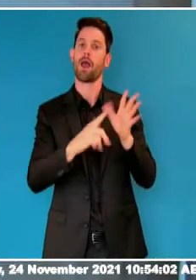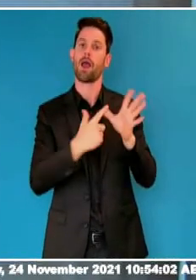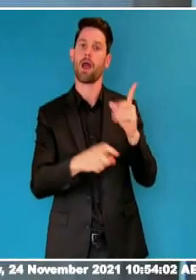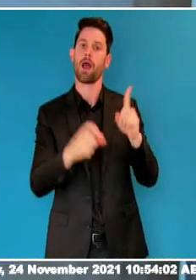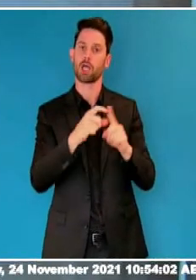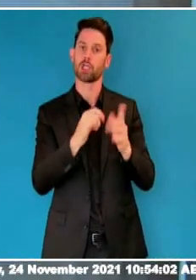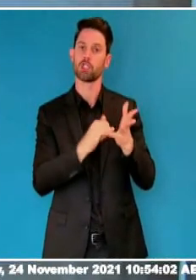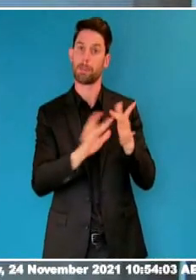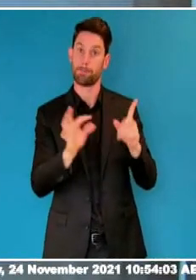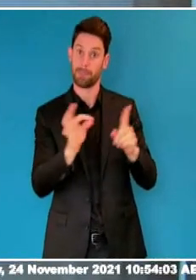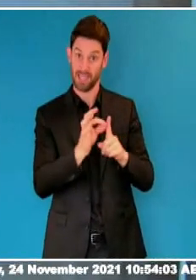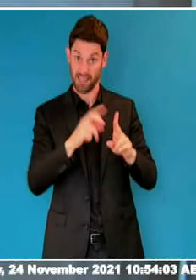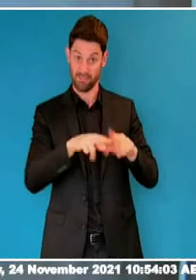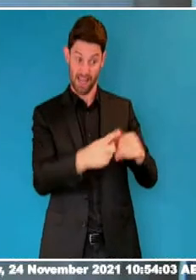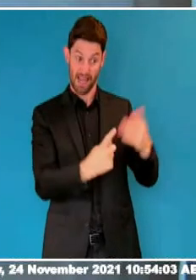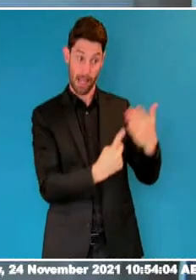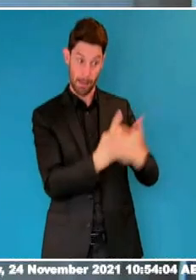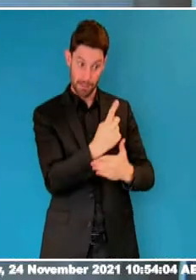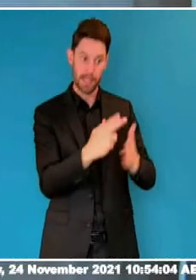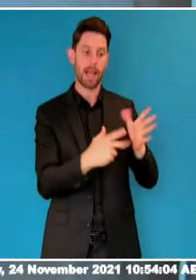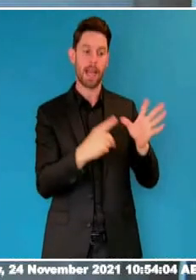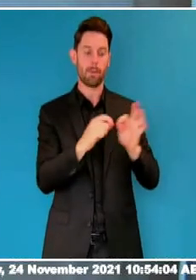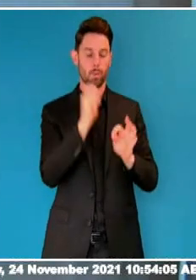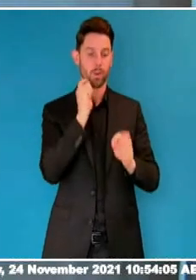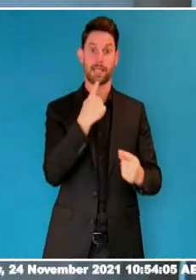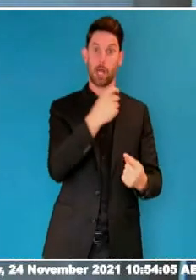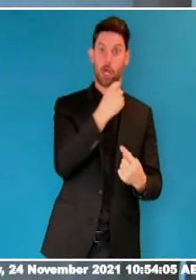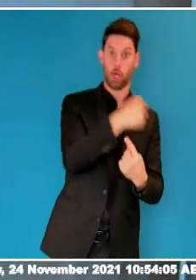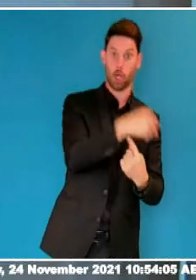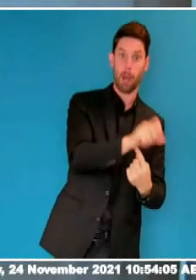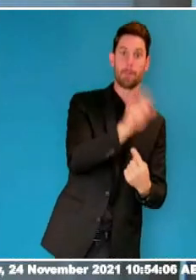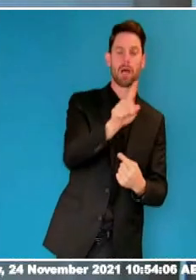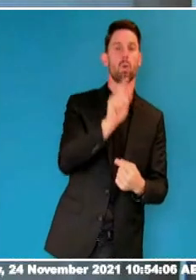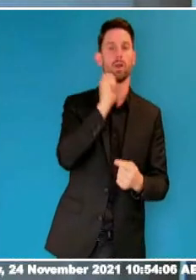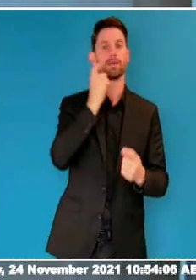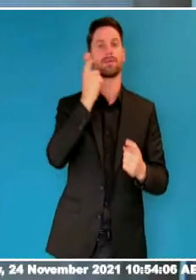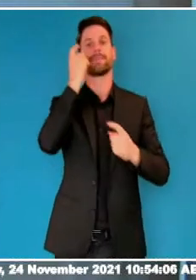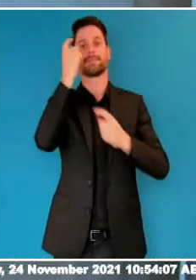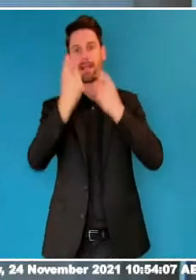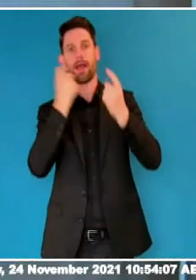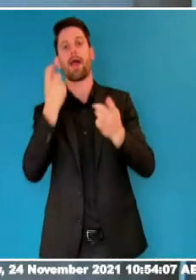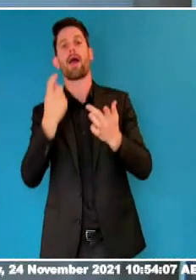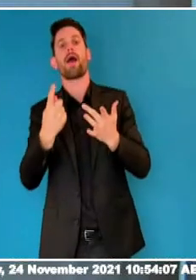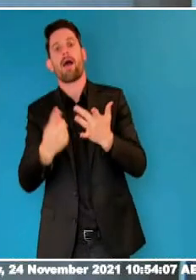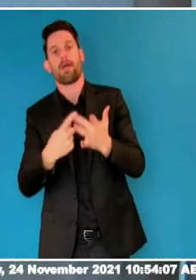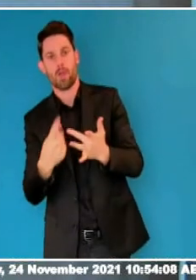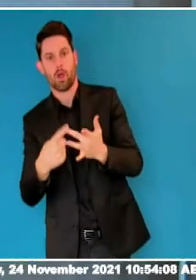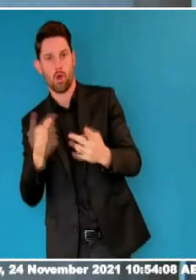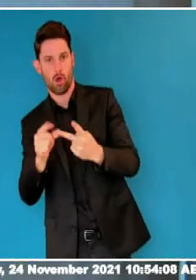Are you aware of any occasion when an adjustment is not provided and an